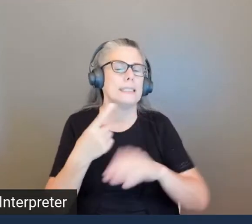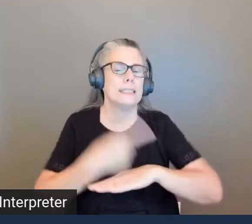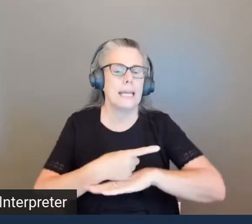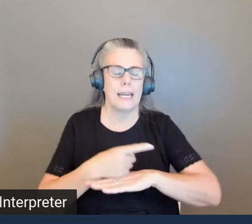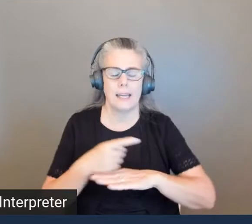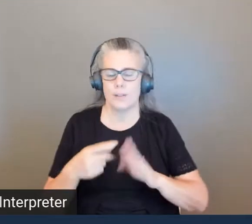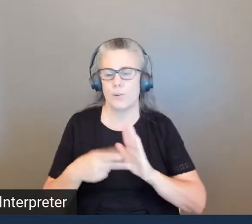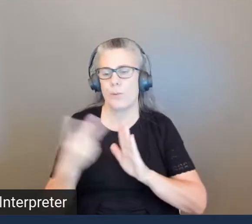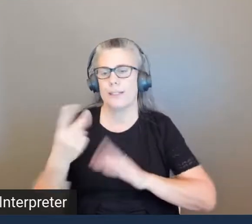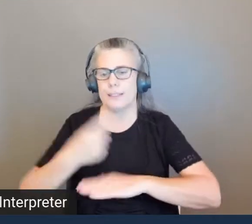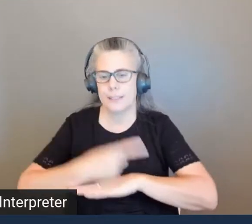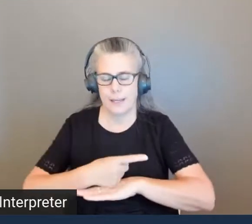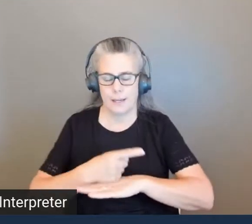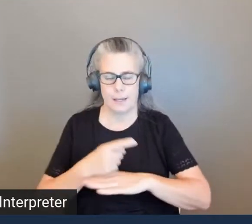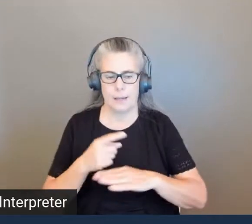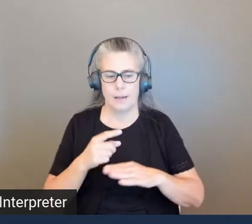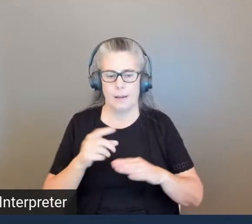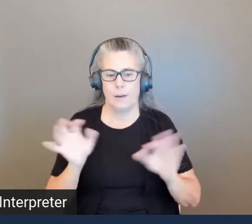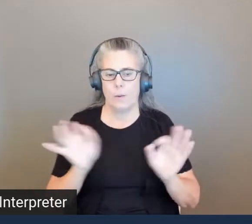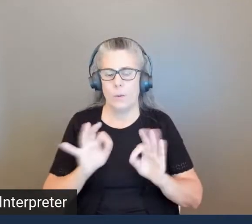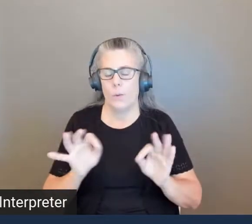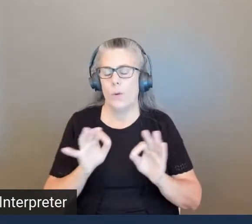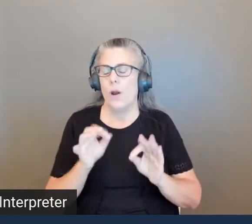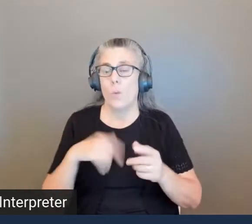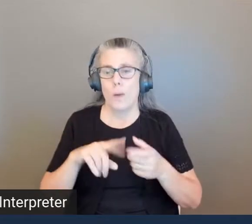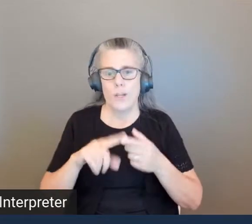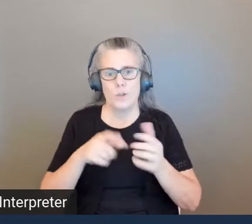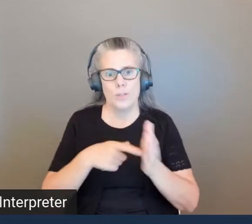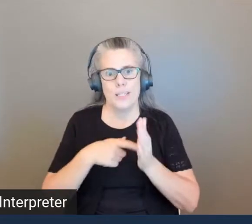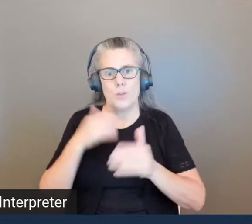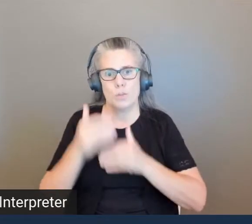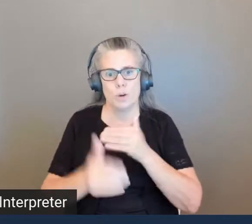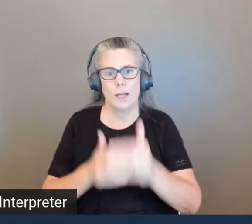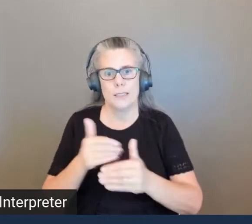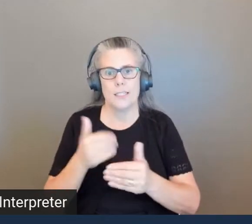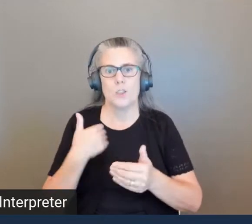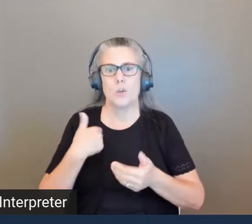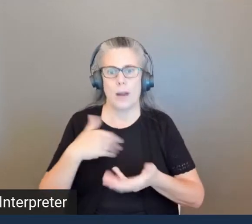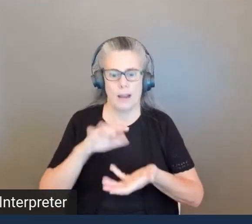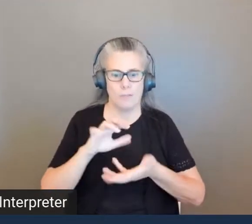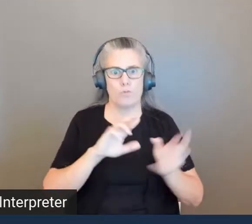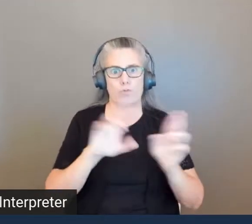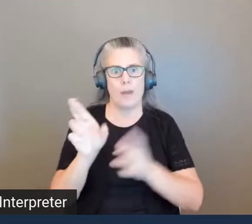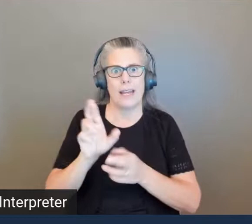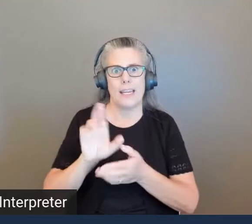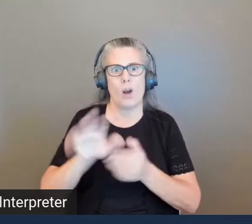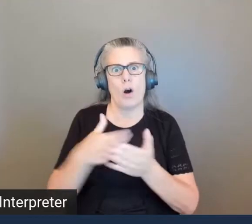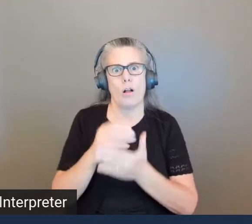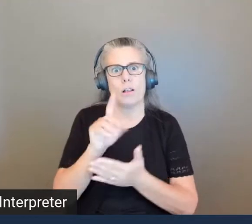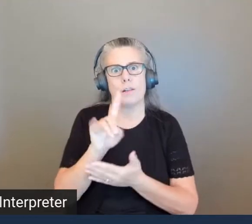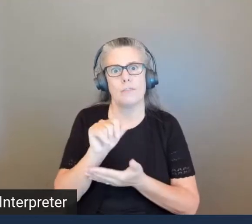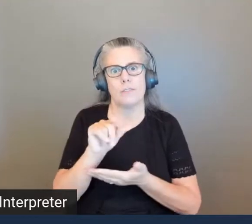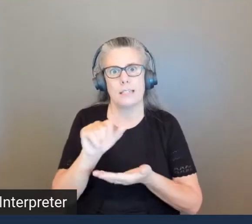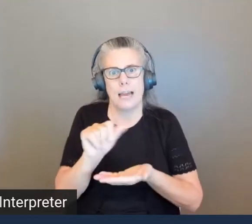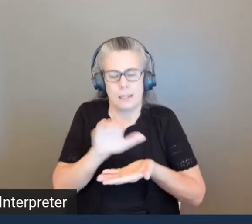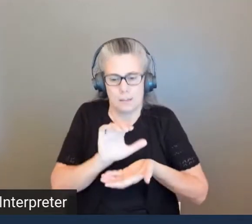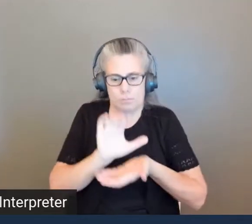But when you do, need to process you have all the data up front and then you're using that, those. So we have a product called batch transform